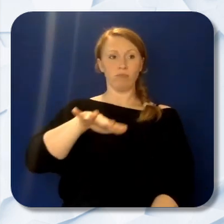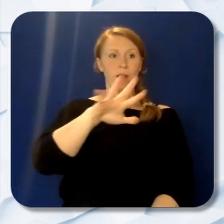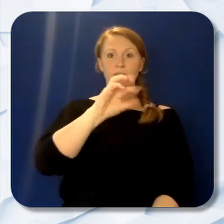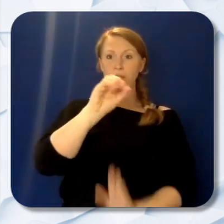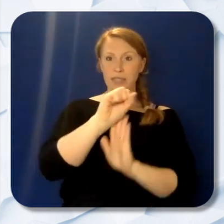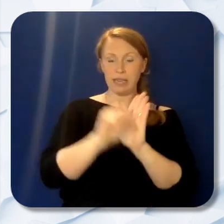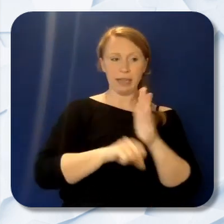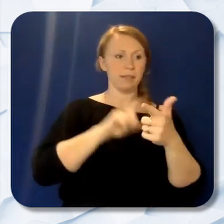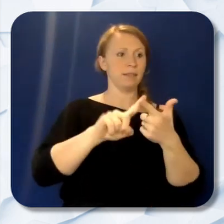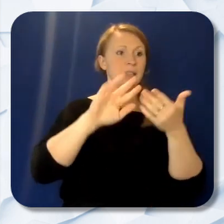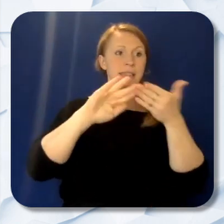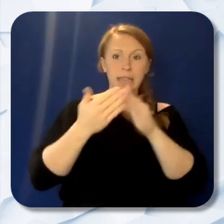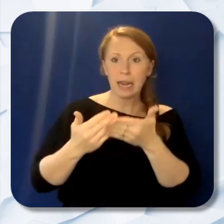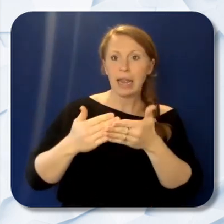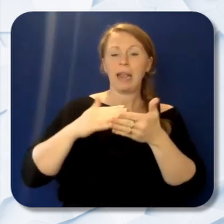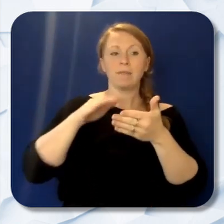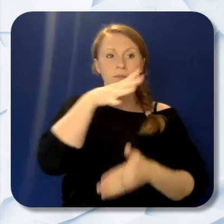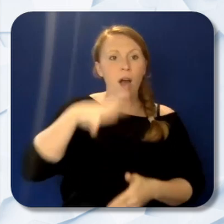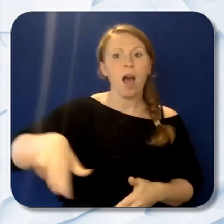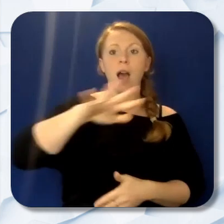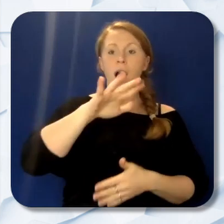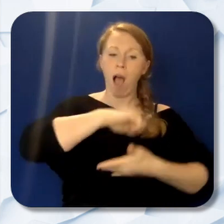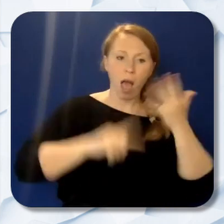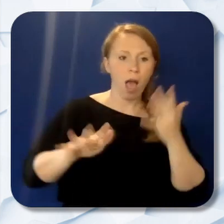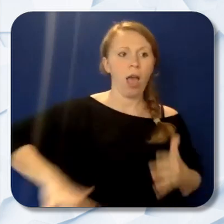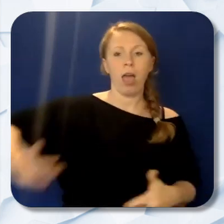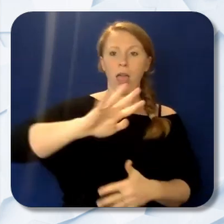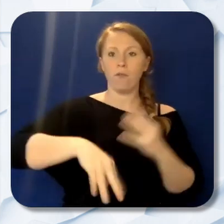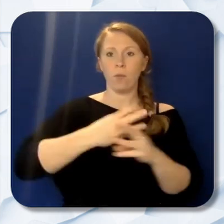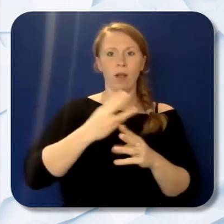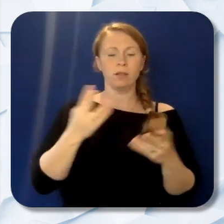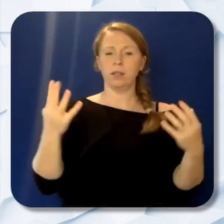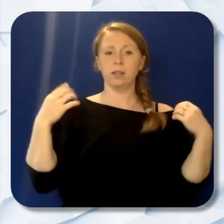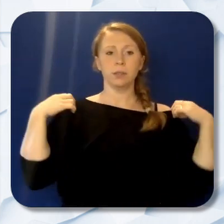rural, and urban. It is everywhere, and this is particularly important, as we talk to one